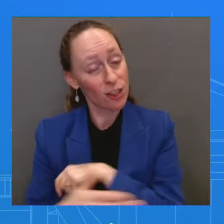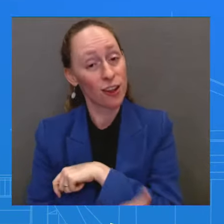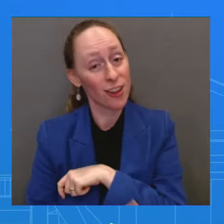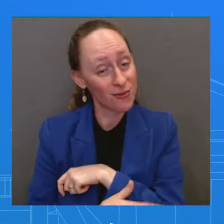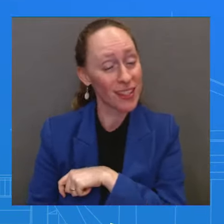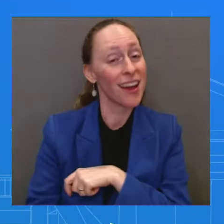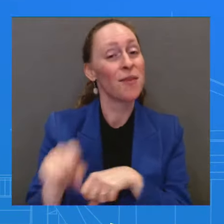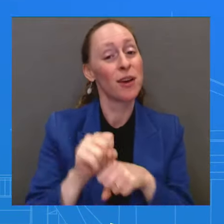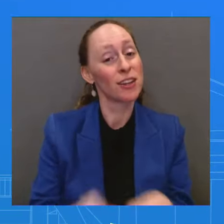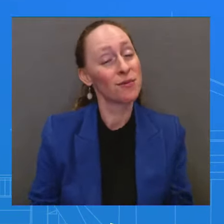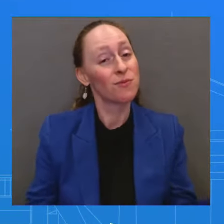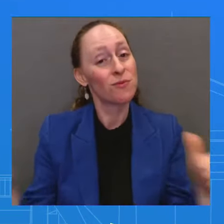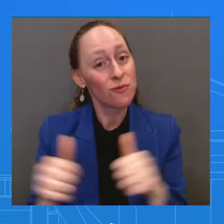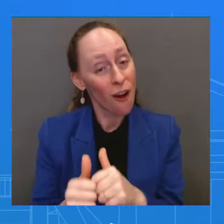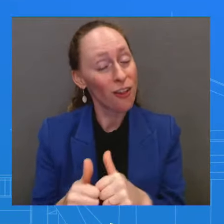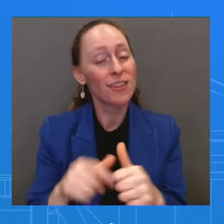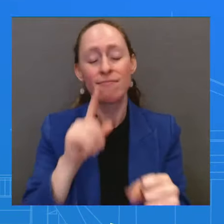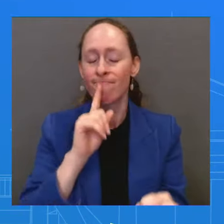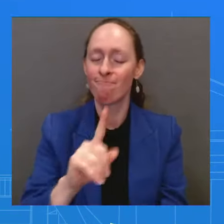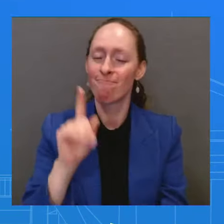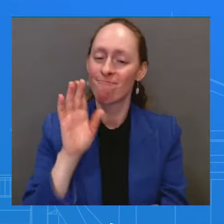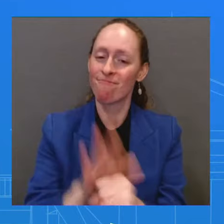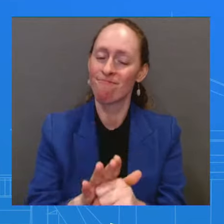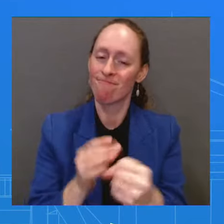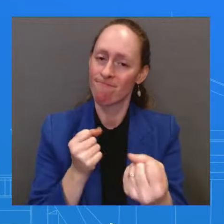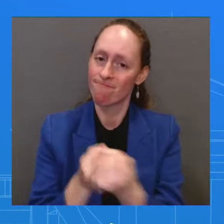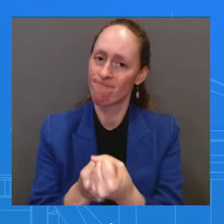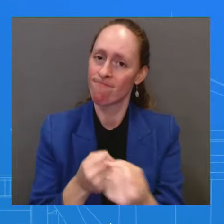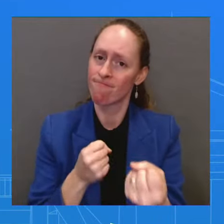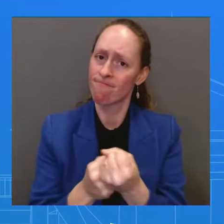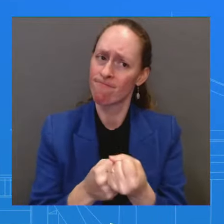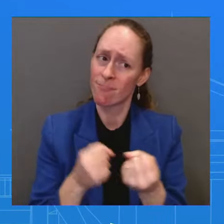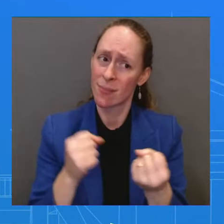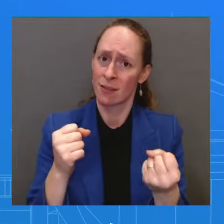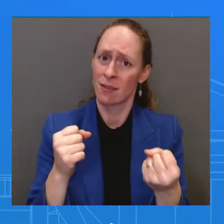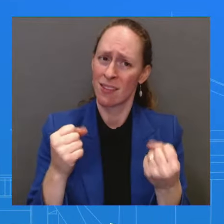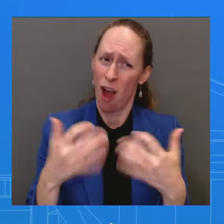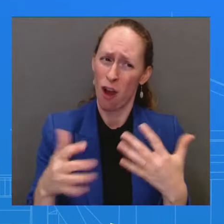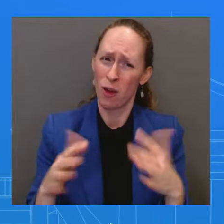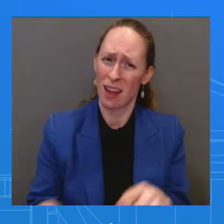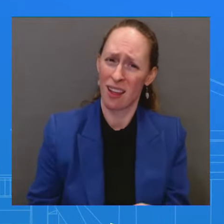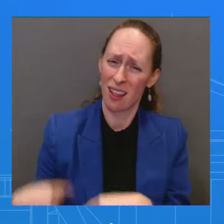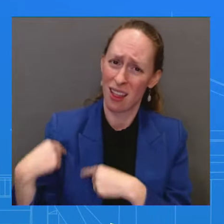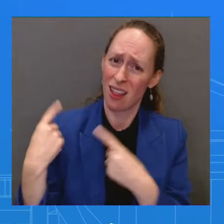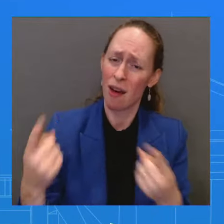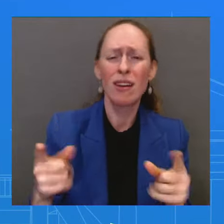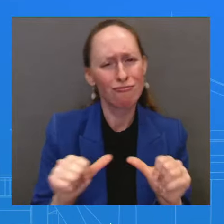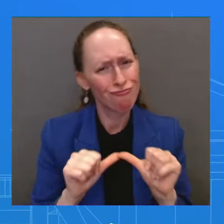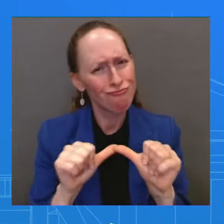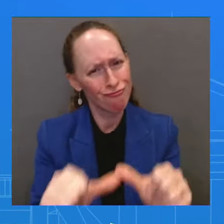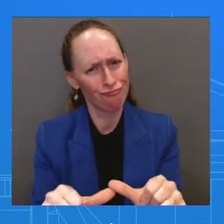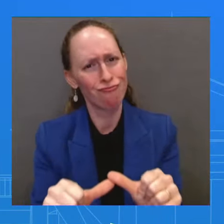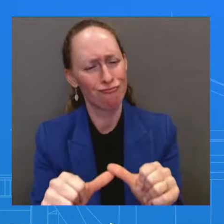He wants to continue it. And this is important to the American people. This is important for our nation to continue that support to Ukraine.